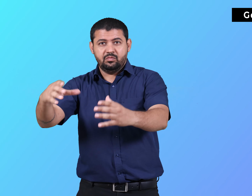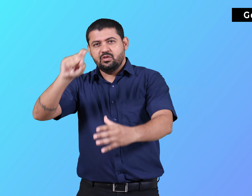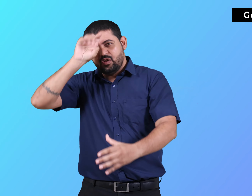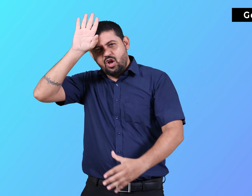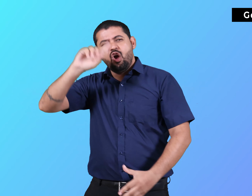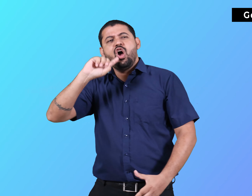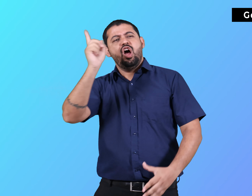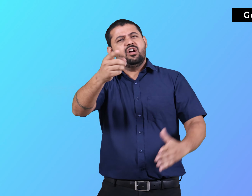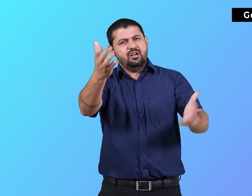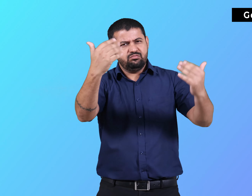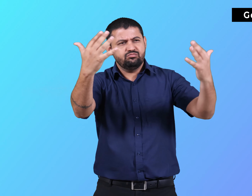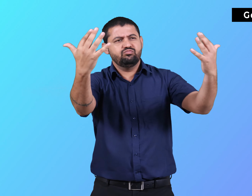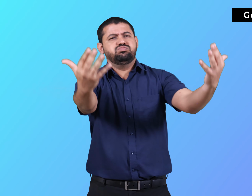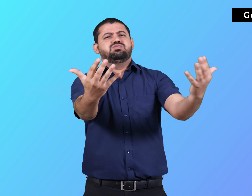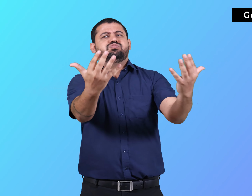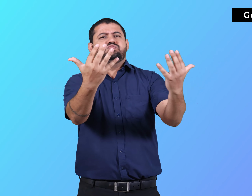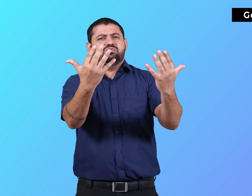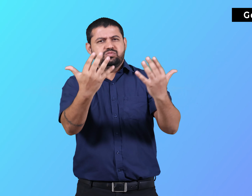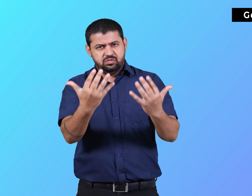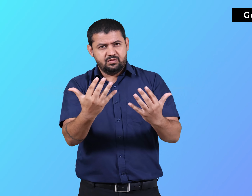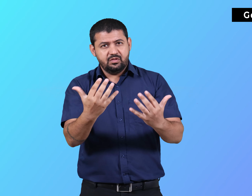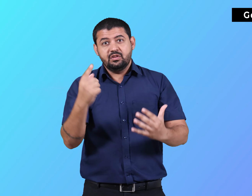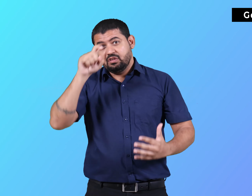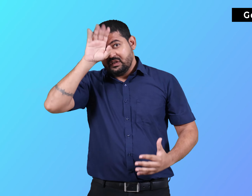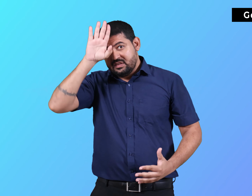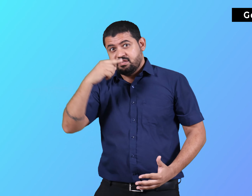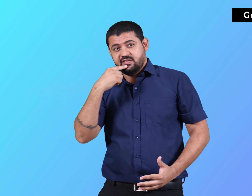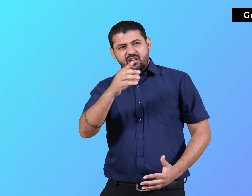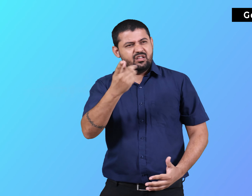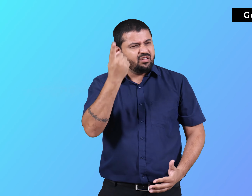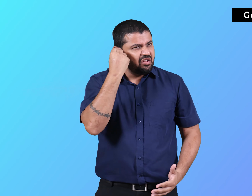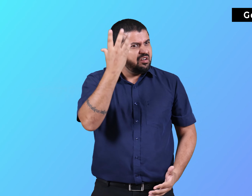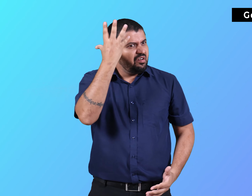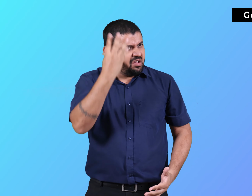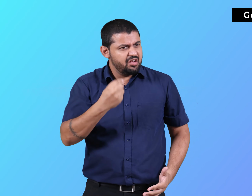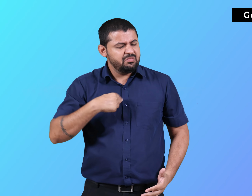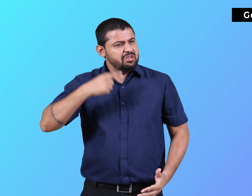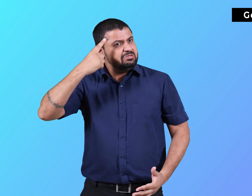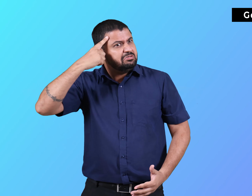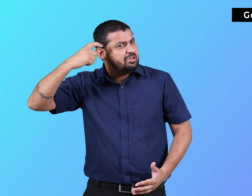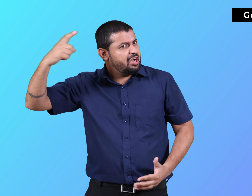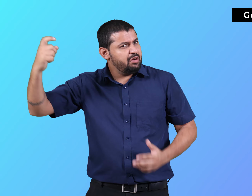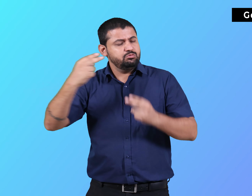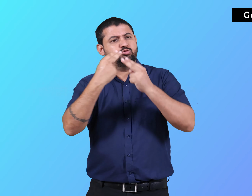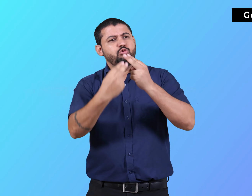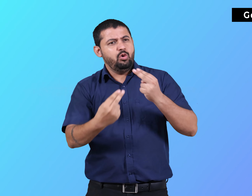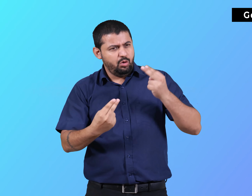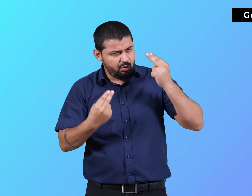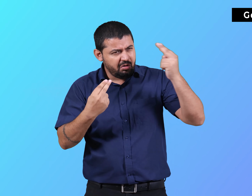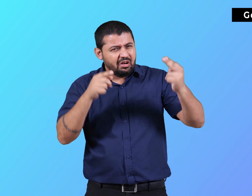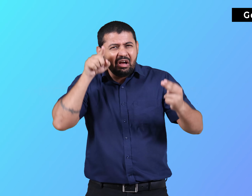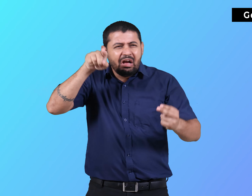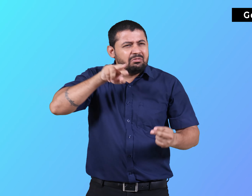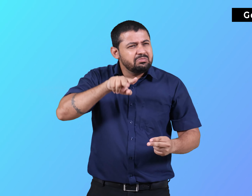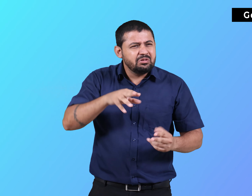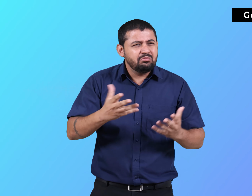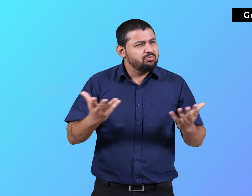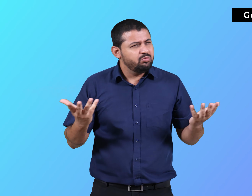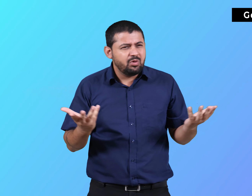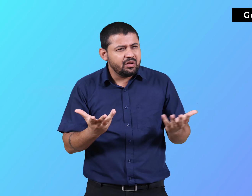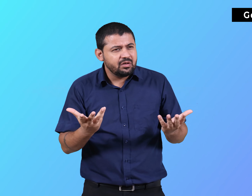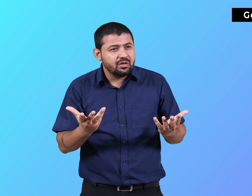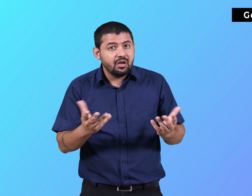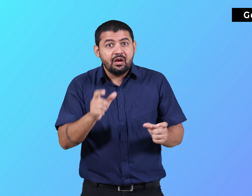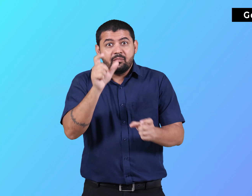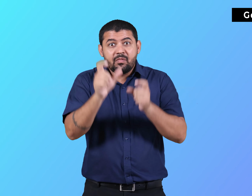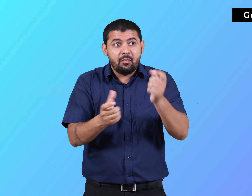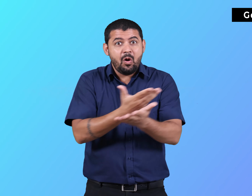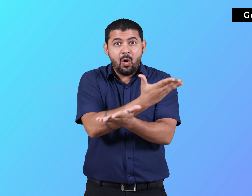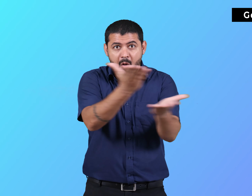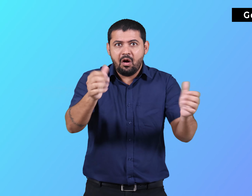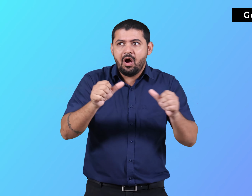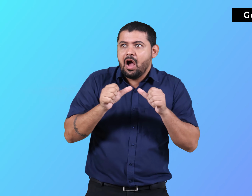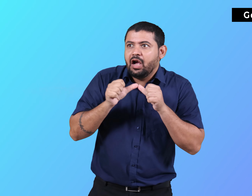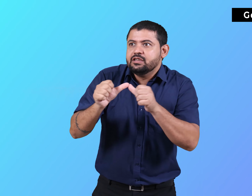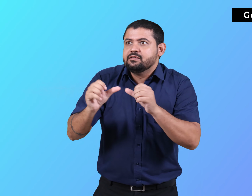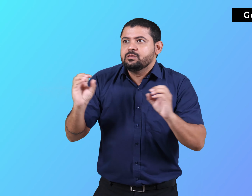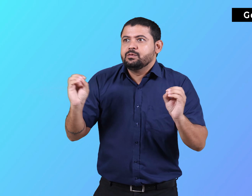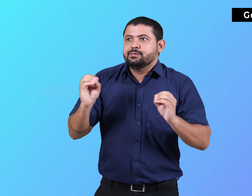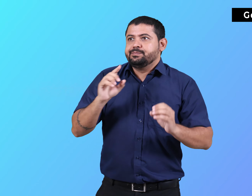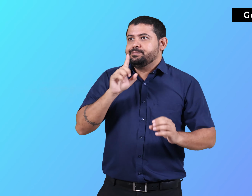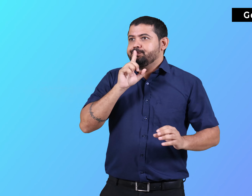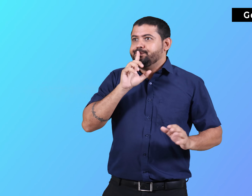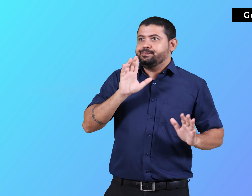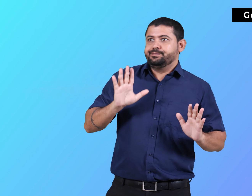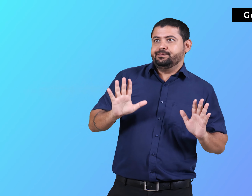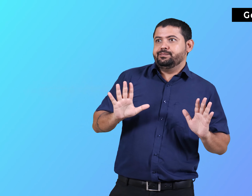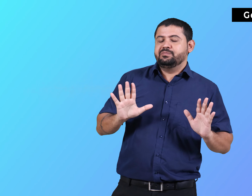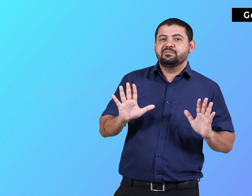Pharaoh told them the dreams, but none of them could tell him what the dreams meant.